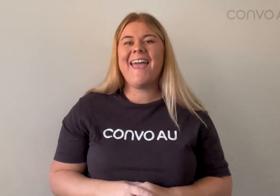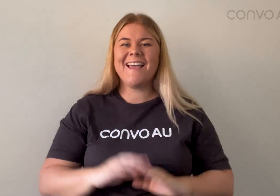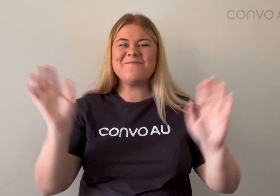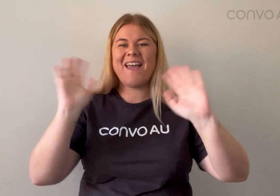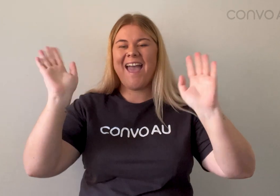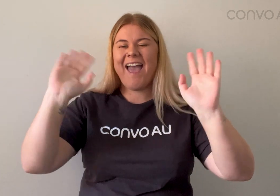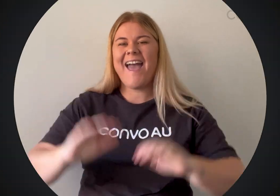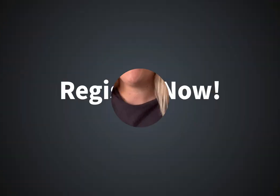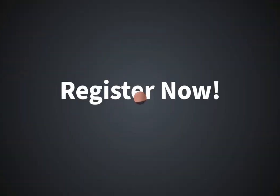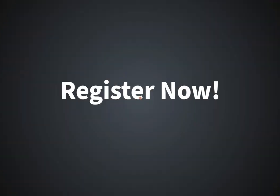Bye!